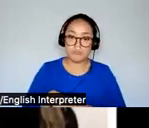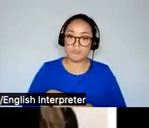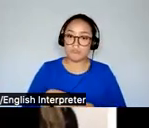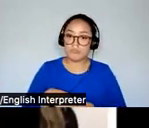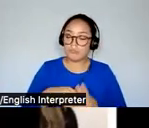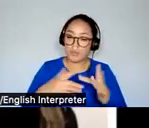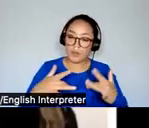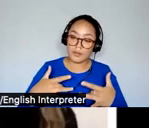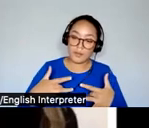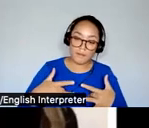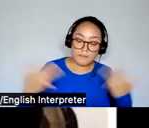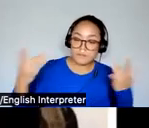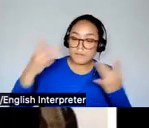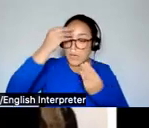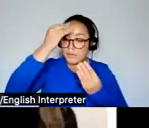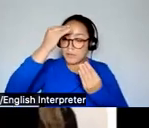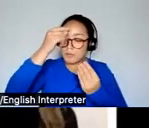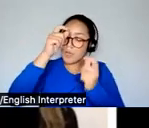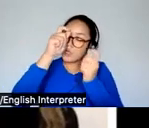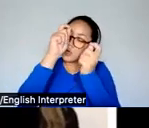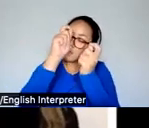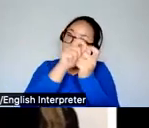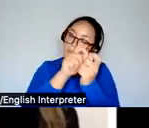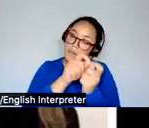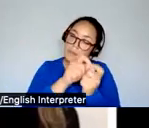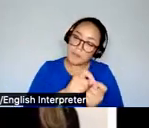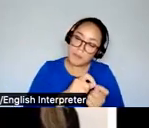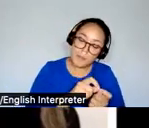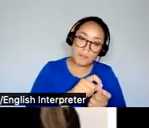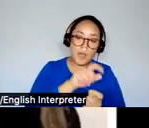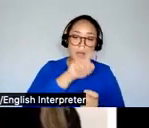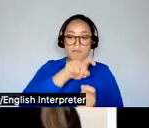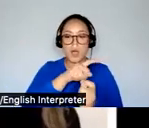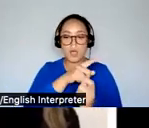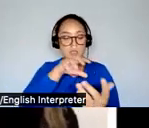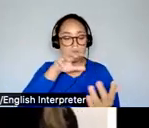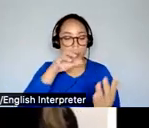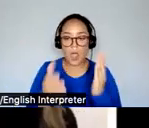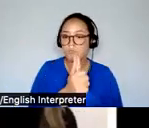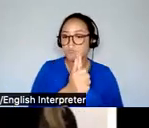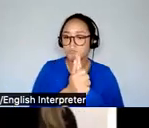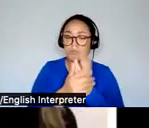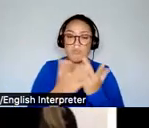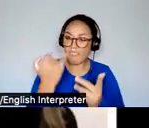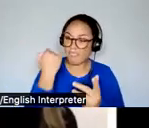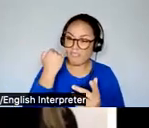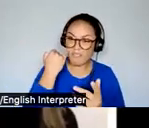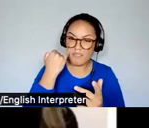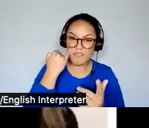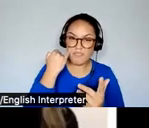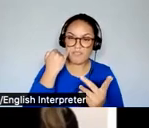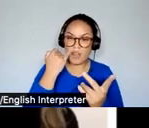And if you need to attach an actual word document to provide any additional details or schedules